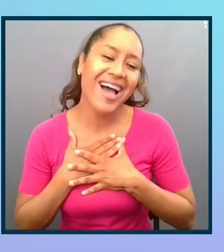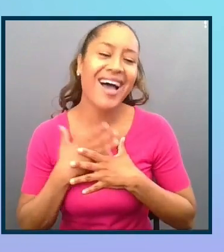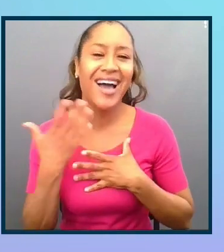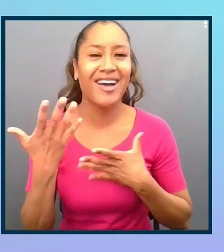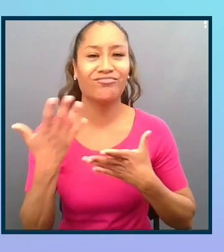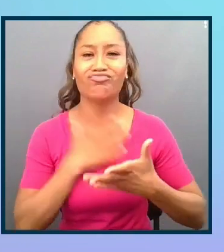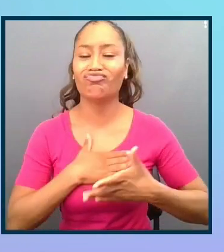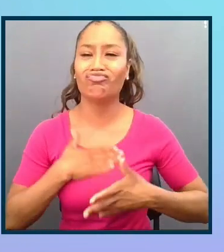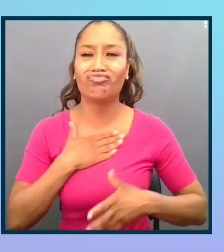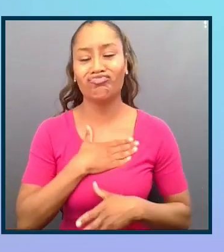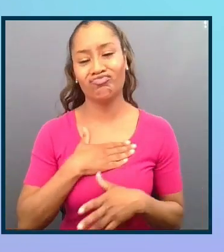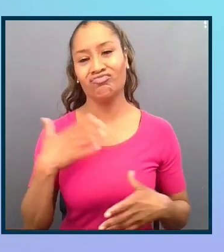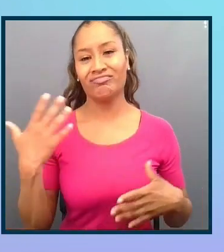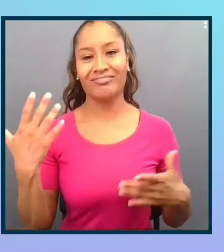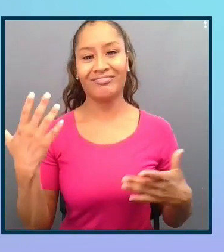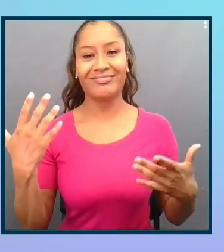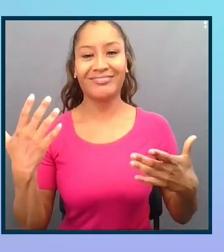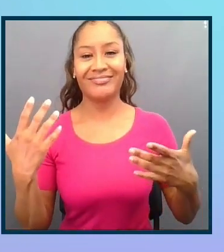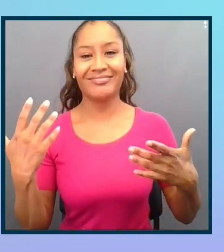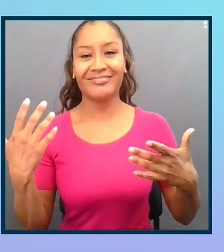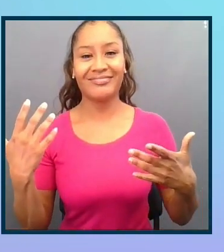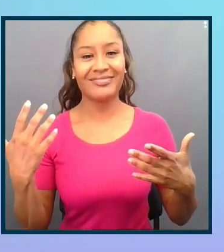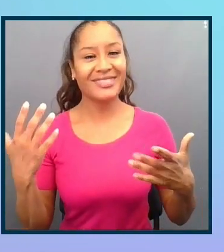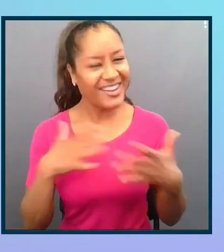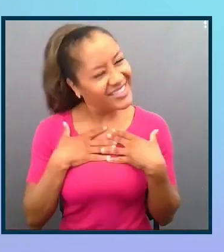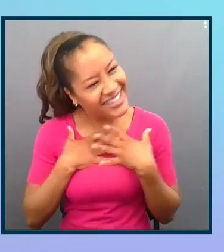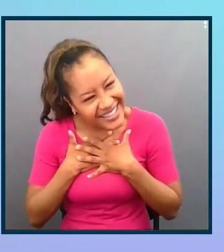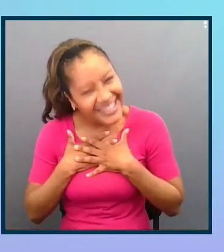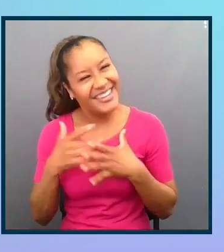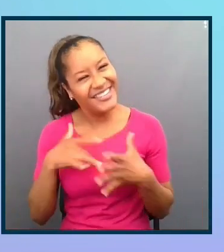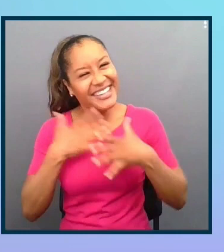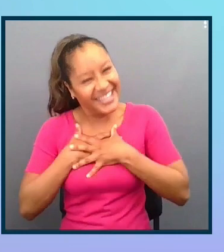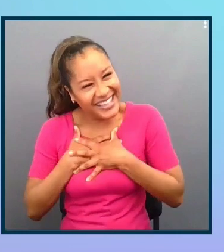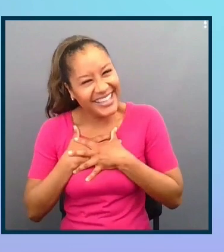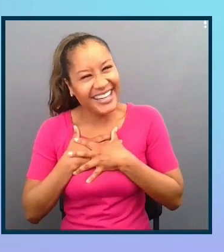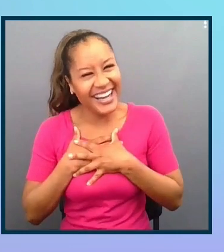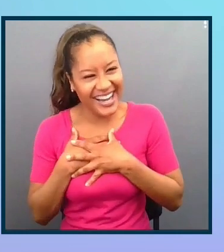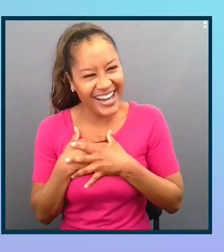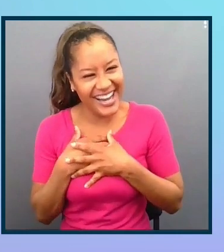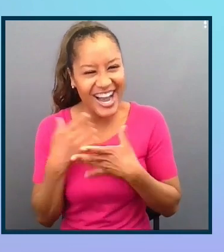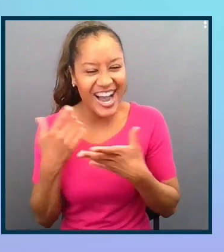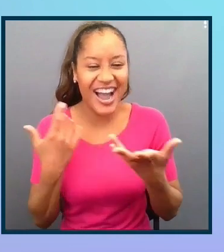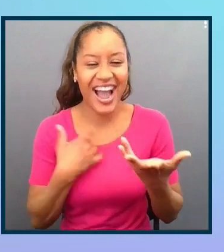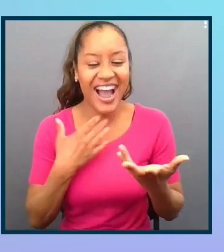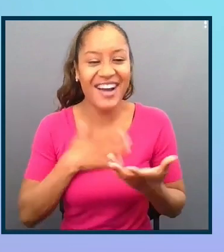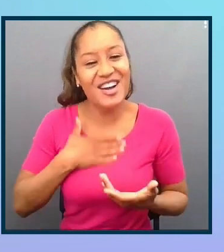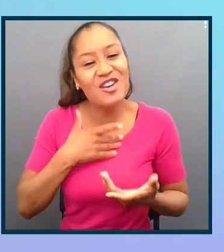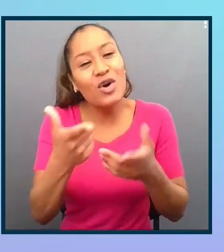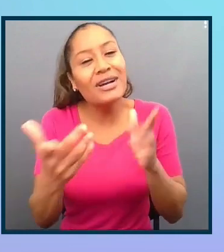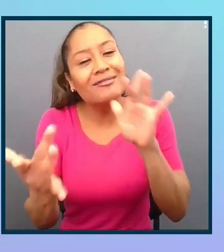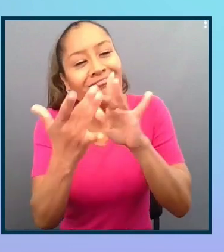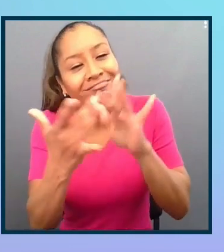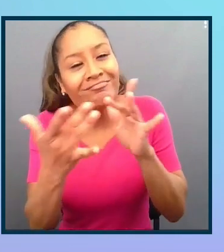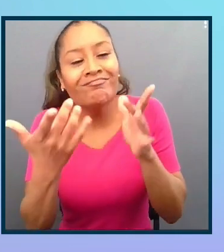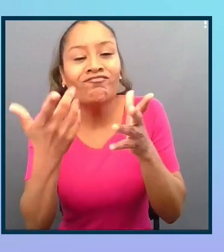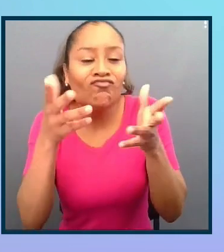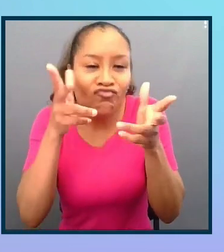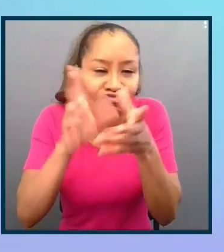Make sure, I mean, I'm very flattered. I'd love to make sure that you could hear from me in a way that you'd like and at a schedule that you'd like.